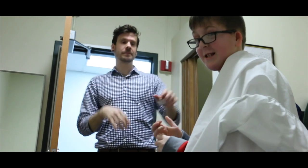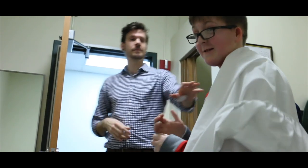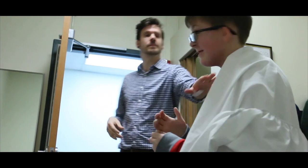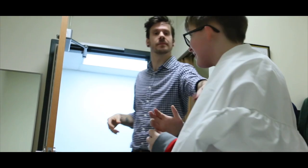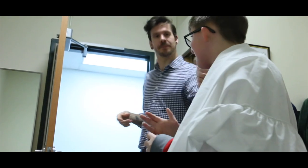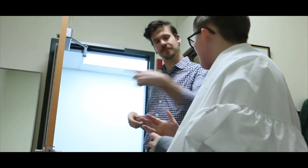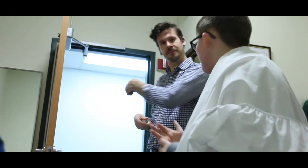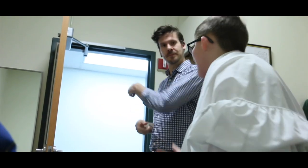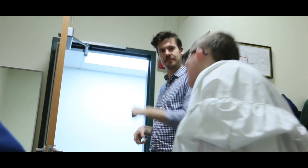Go on.